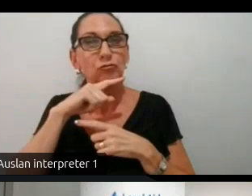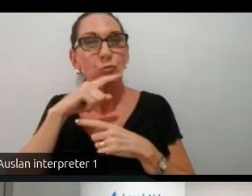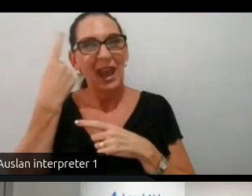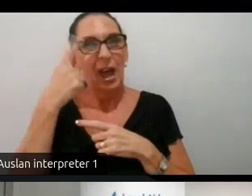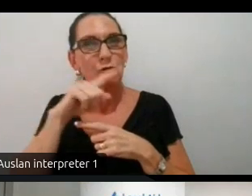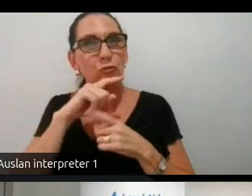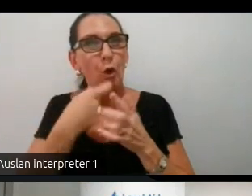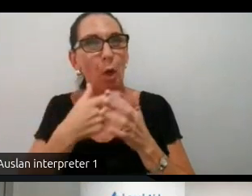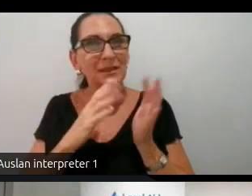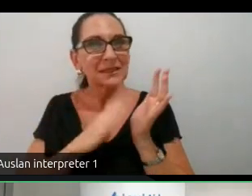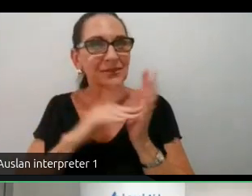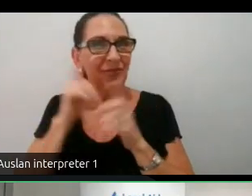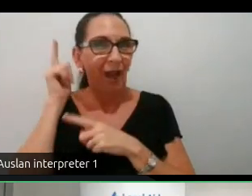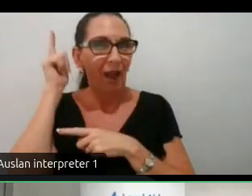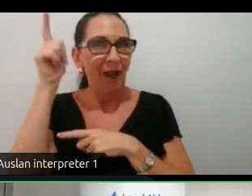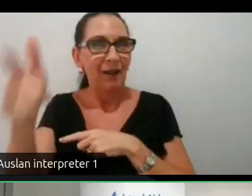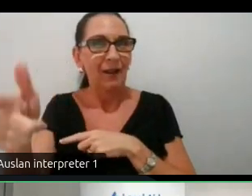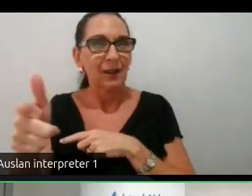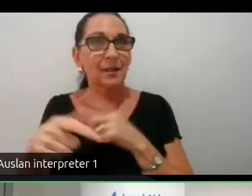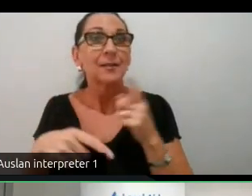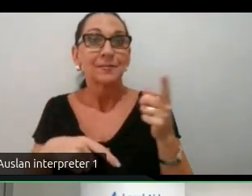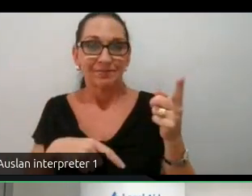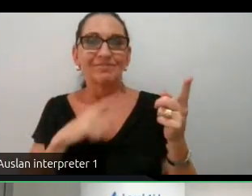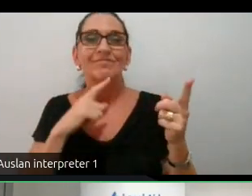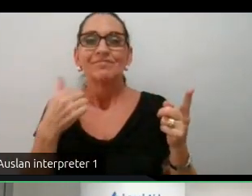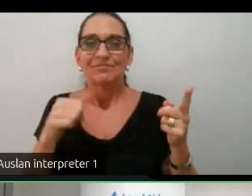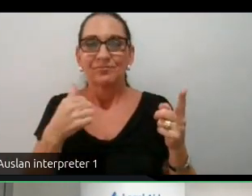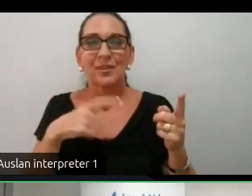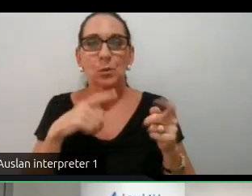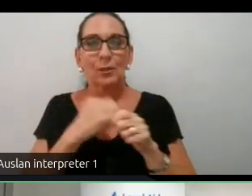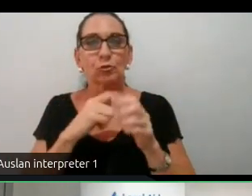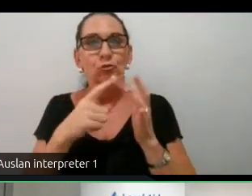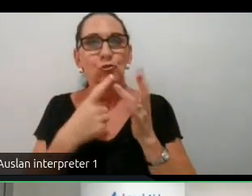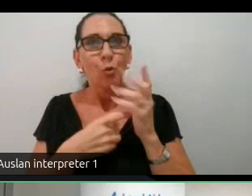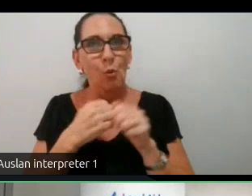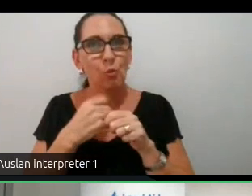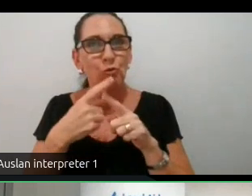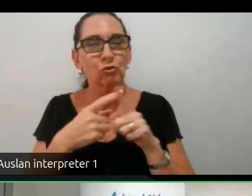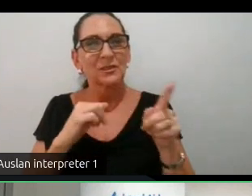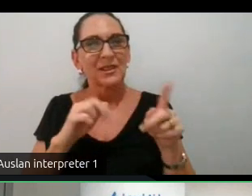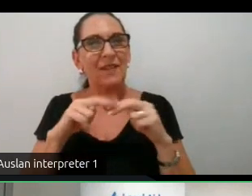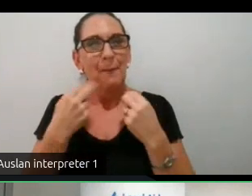Queensland. Yes. And so that's where we saw with George last year having to split up his family